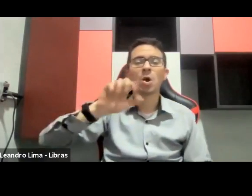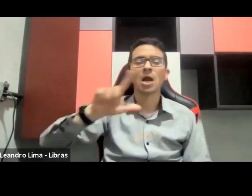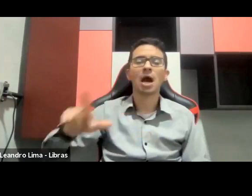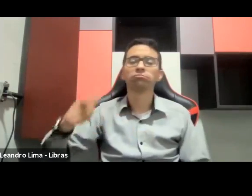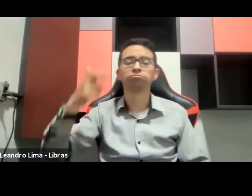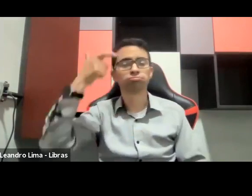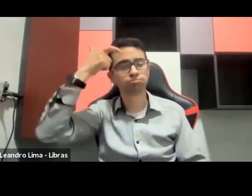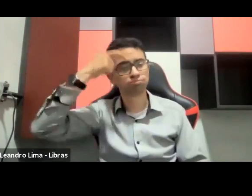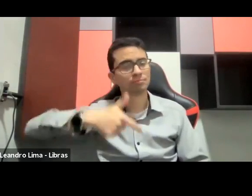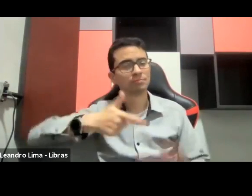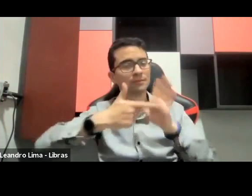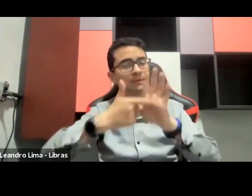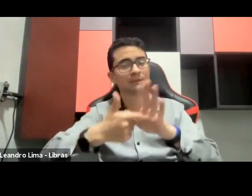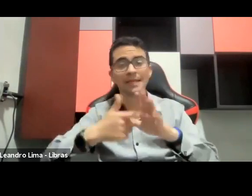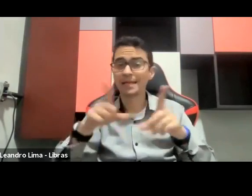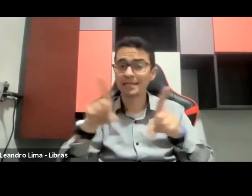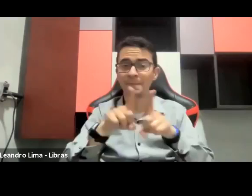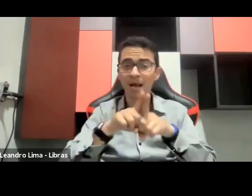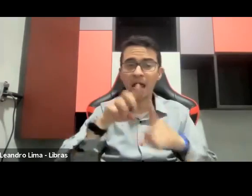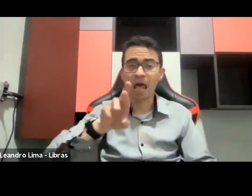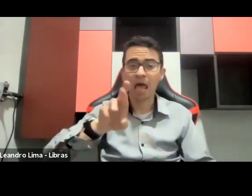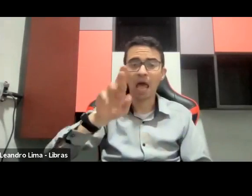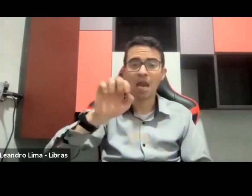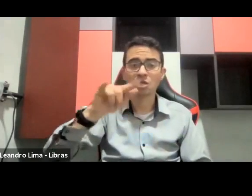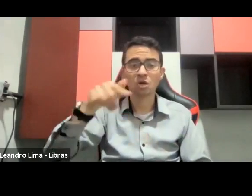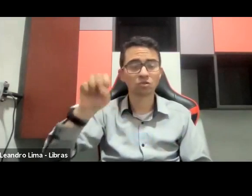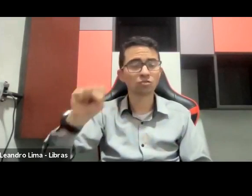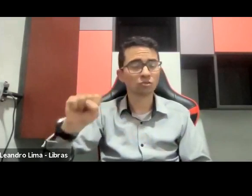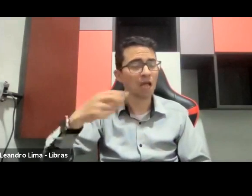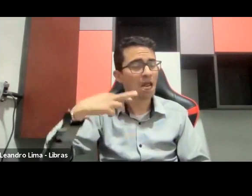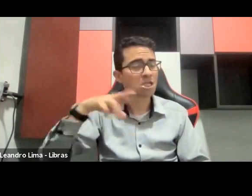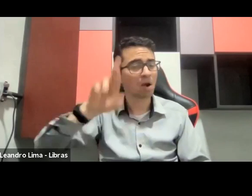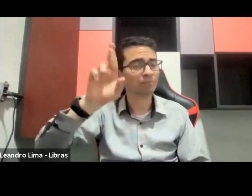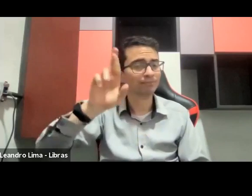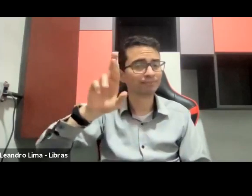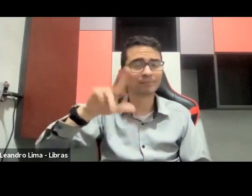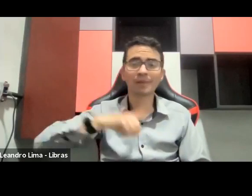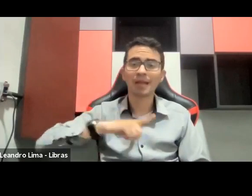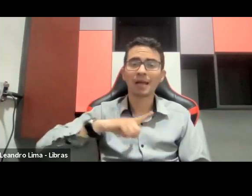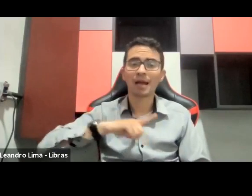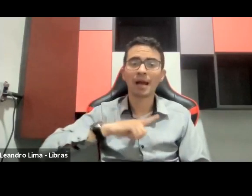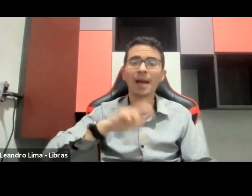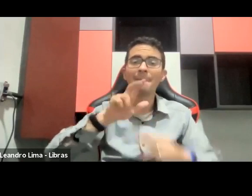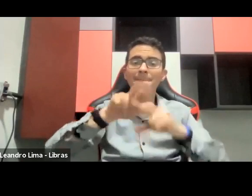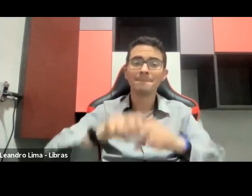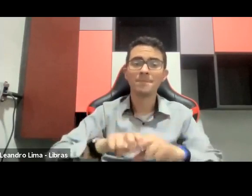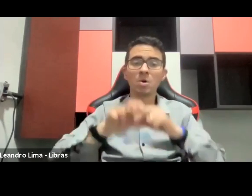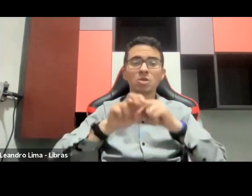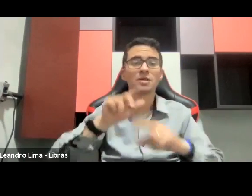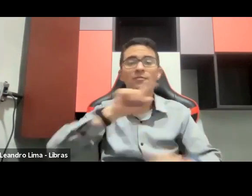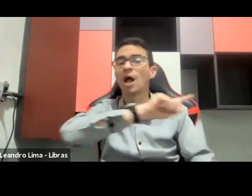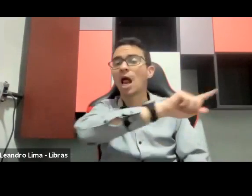reach smoke this. place play an important play an important role in agency and commitment of people to